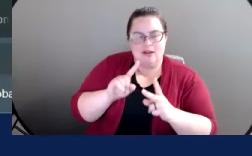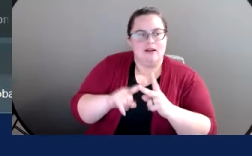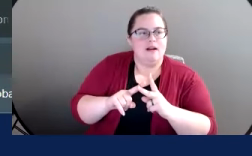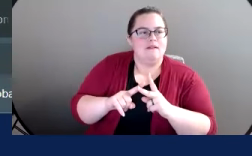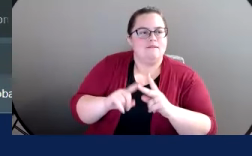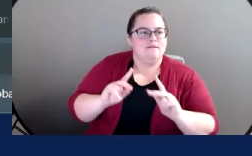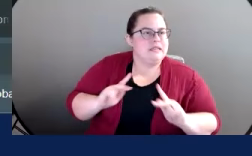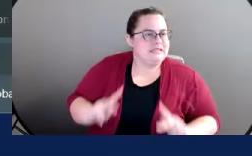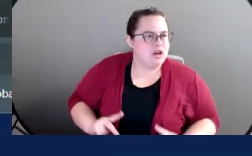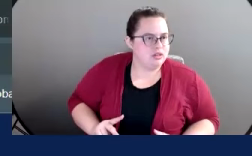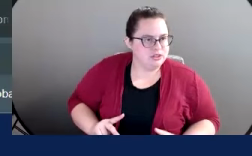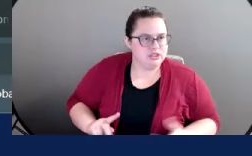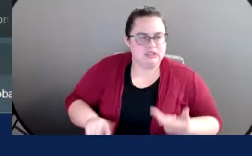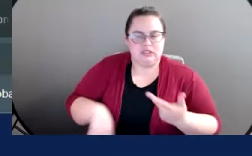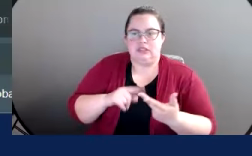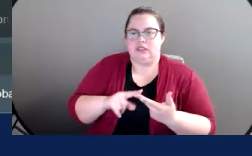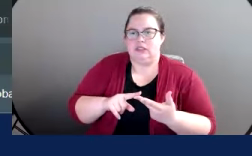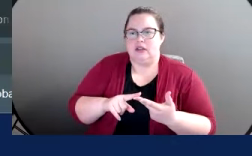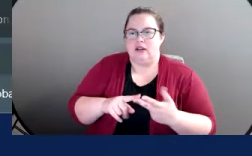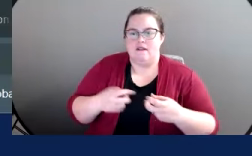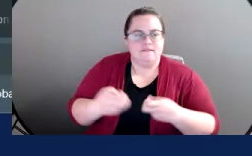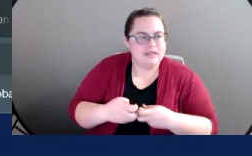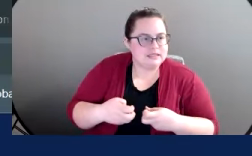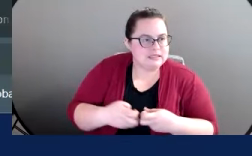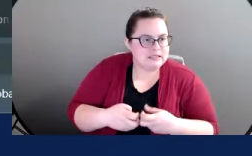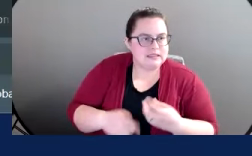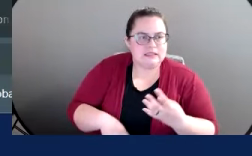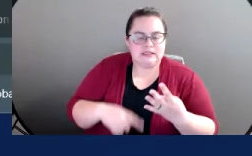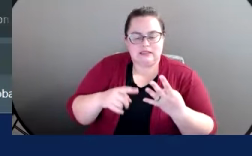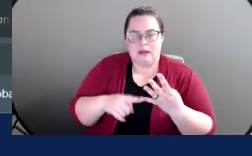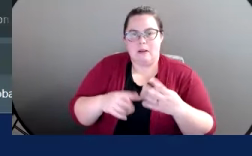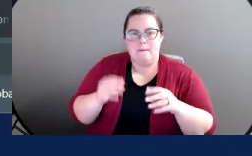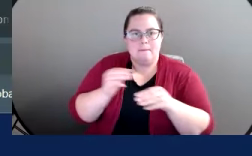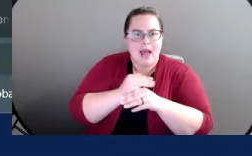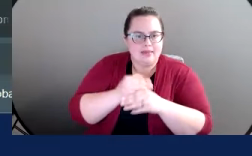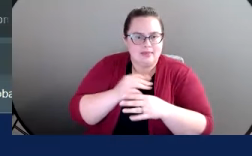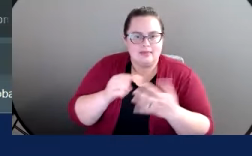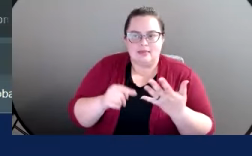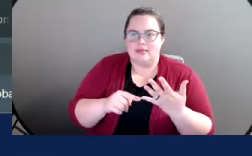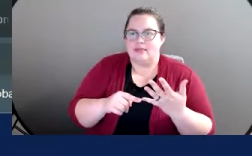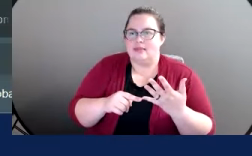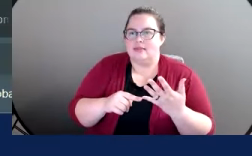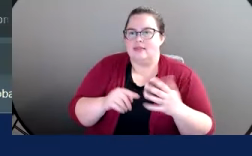business, math and statistics, engineering and the social sciences. So those are the larger collections.